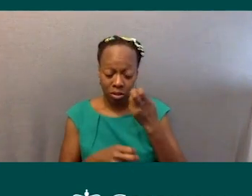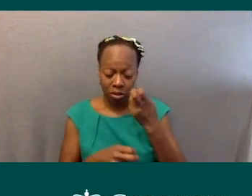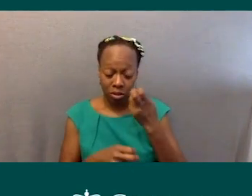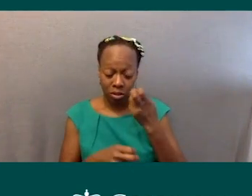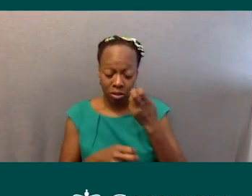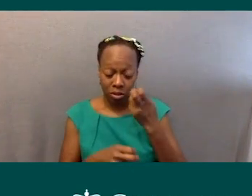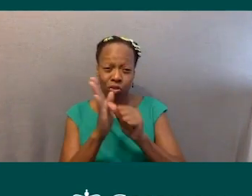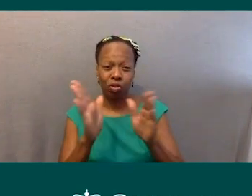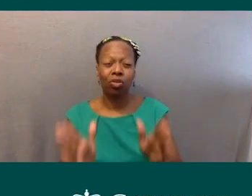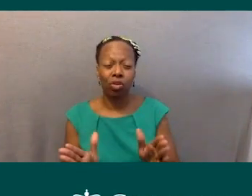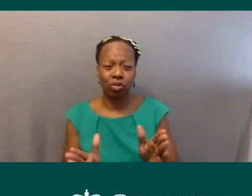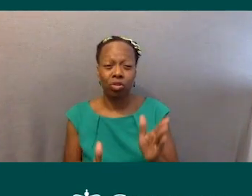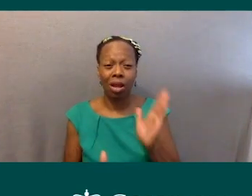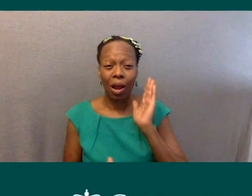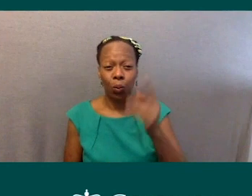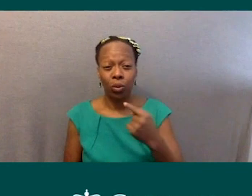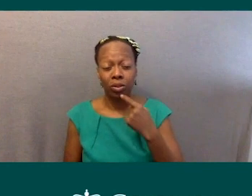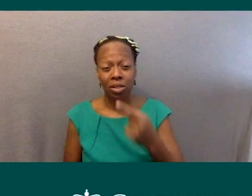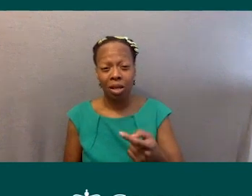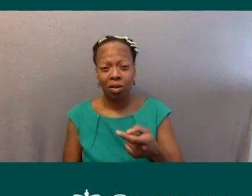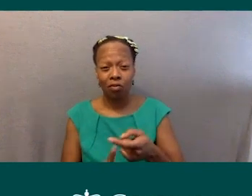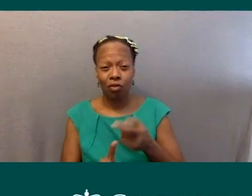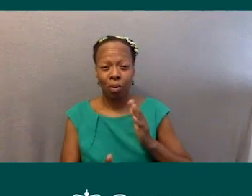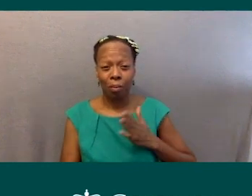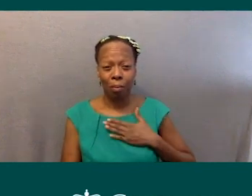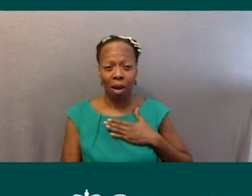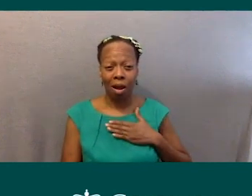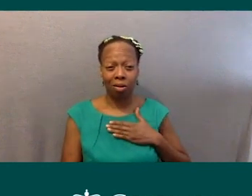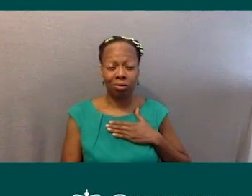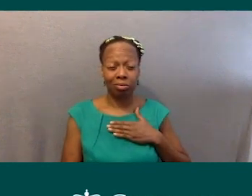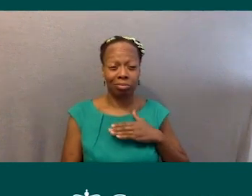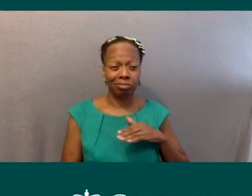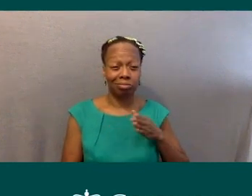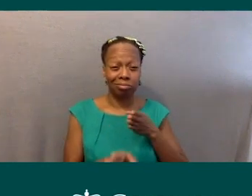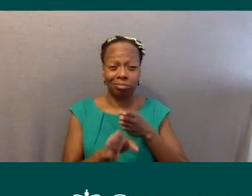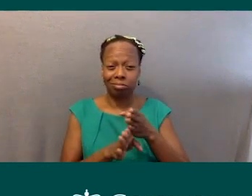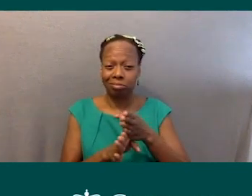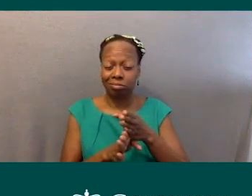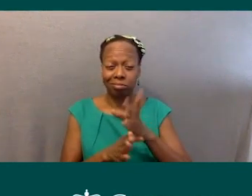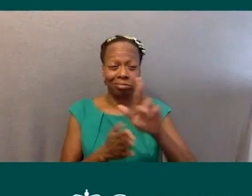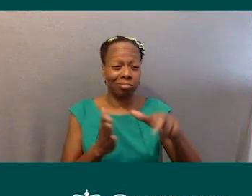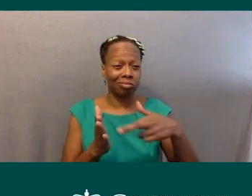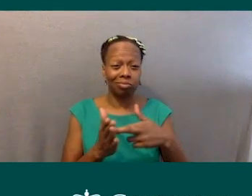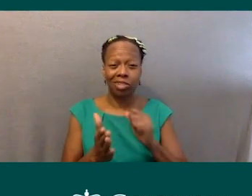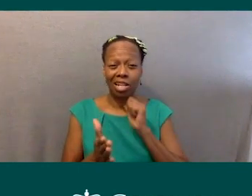because I will tell you as an orthopedic surgeon, I don't have a great deal to offer.